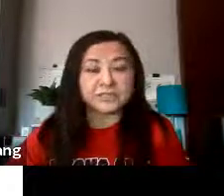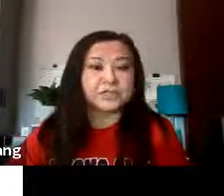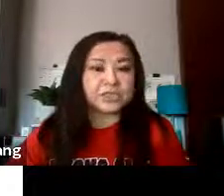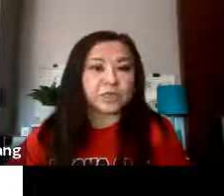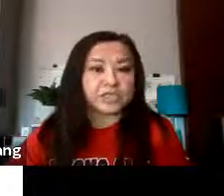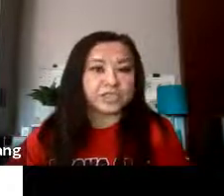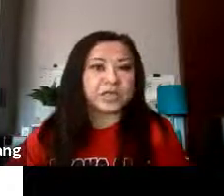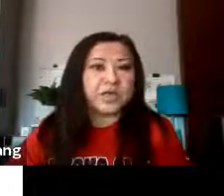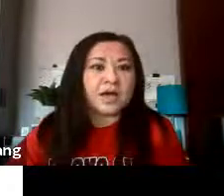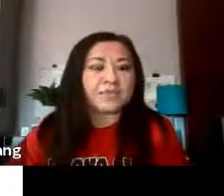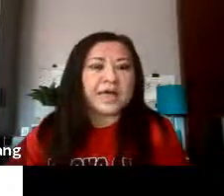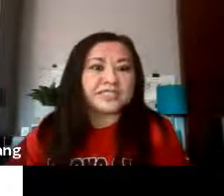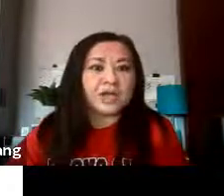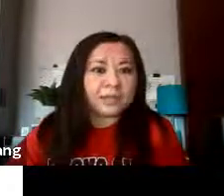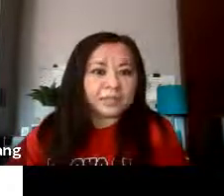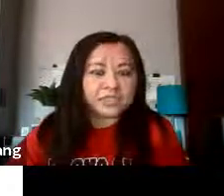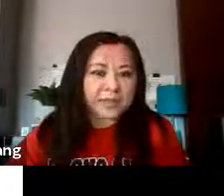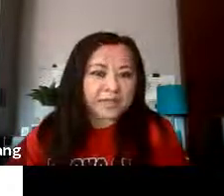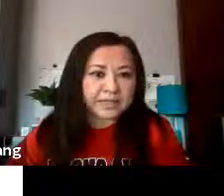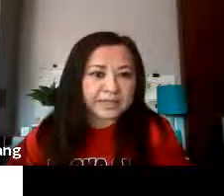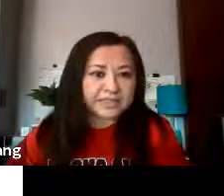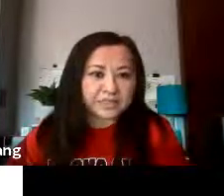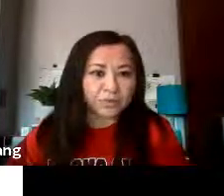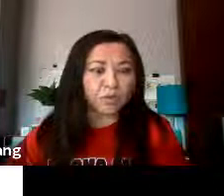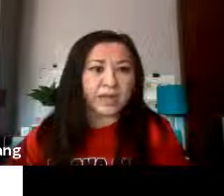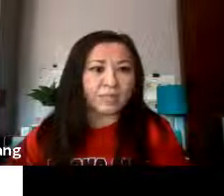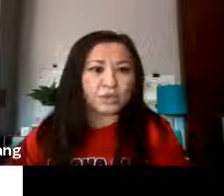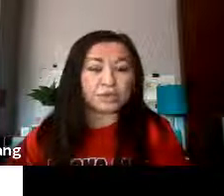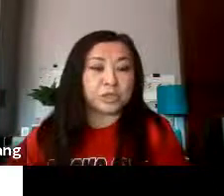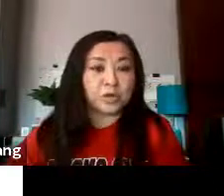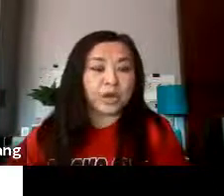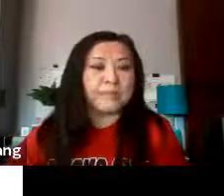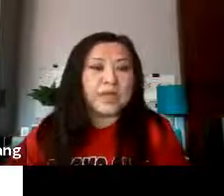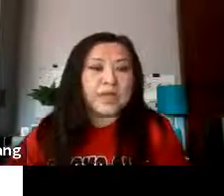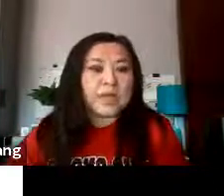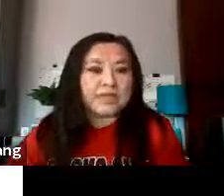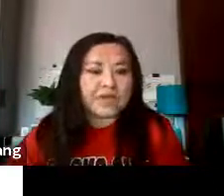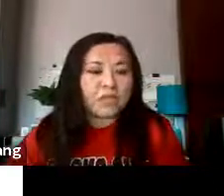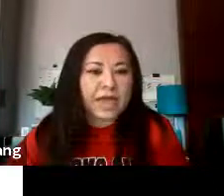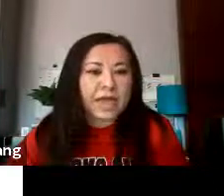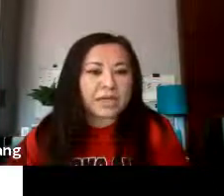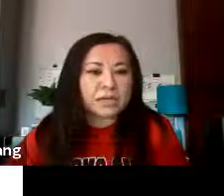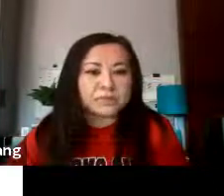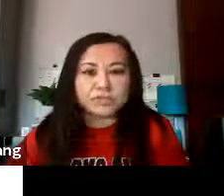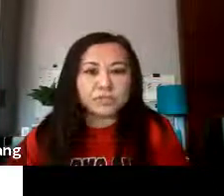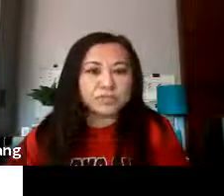very similar situation. And that did not participate in an FSS program or TRIO program. And they found that students who